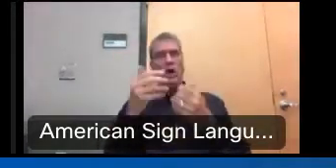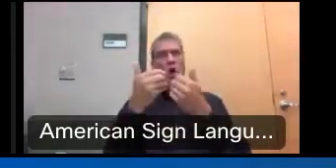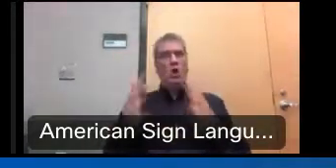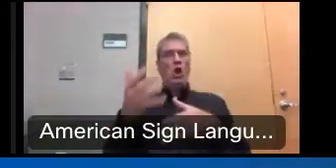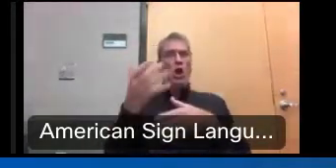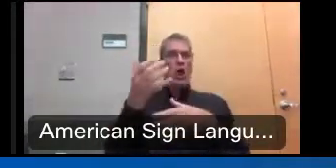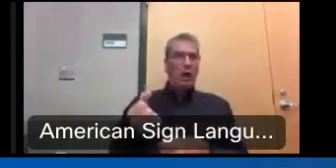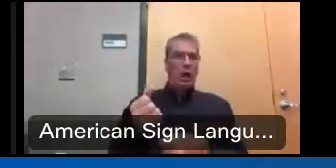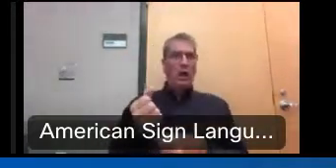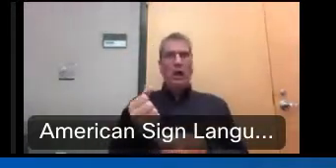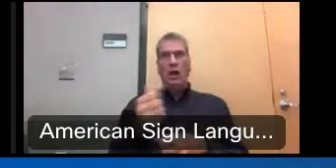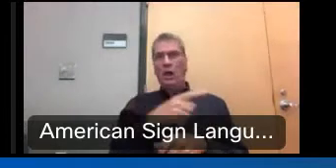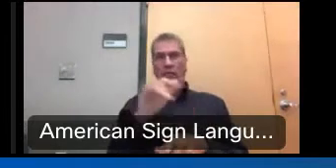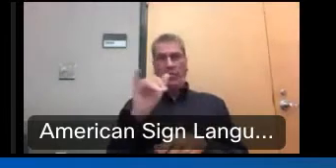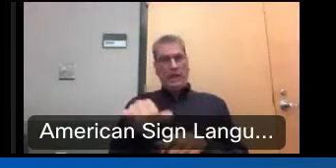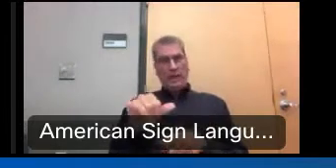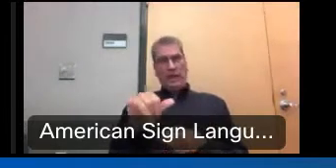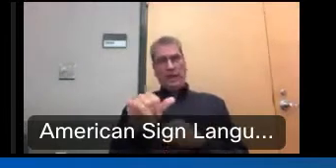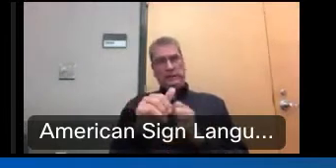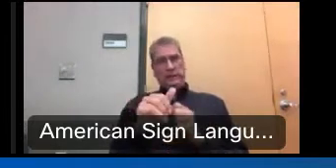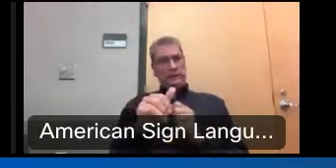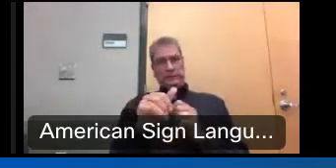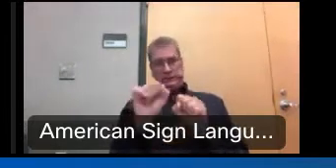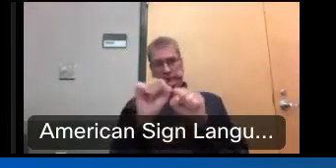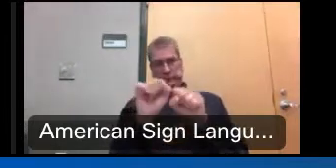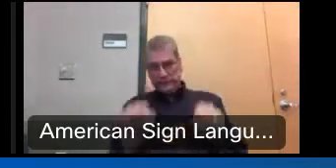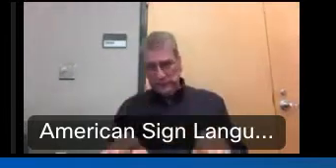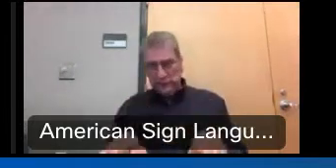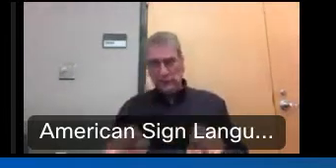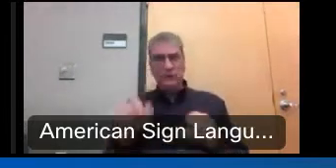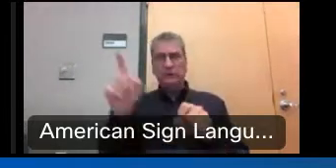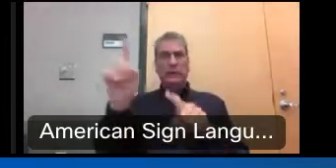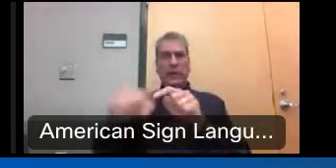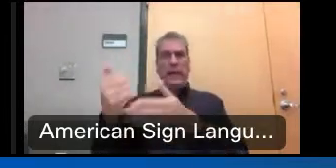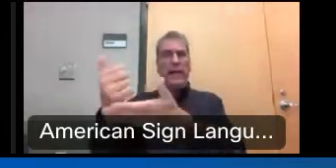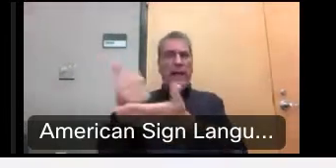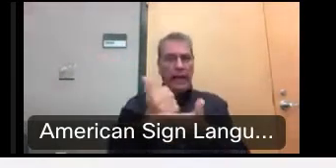the ability of the of the system of the healthcare system to provide them with necessary care.